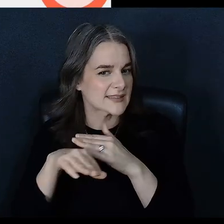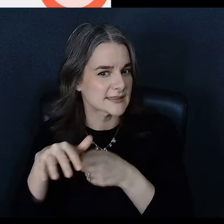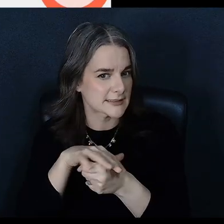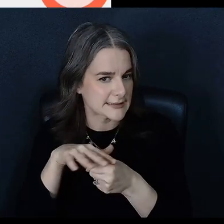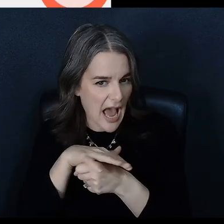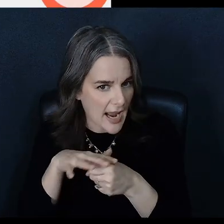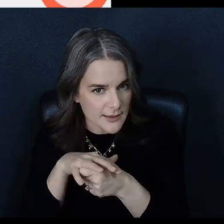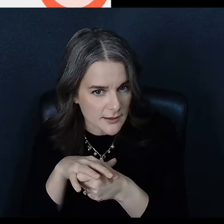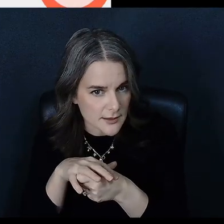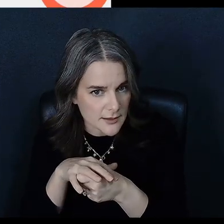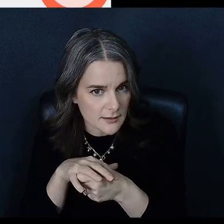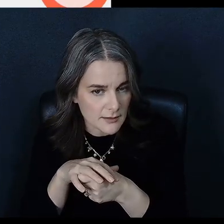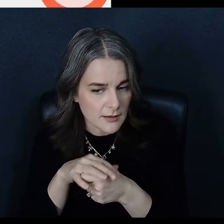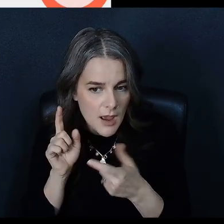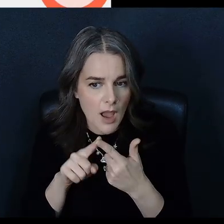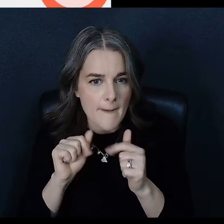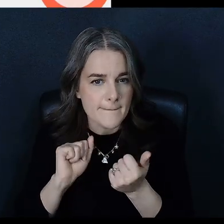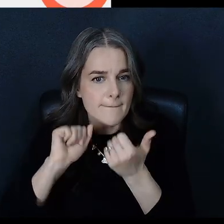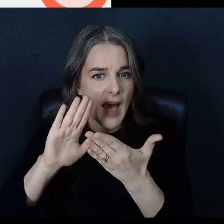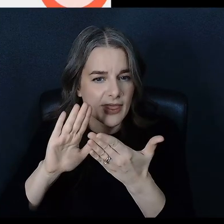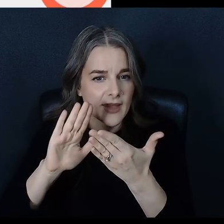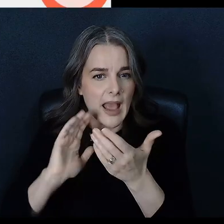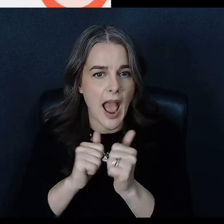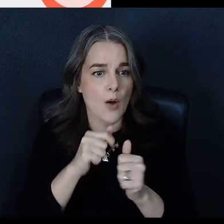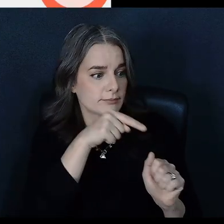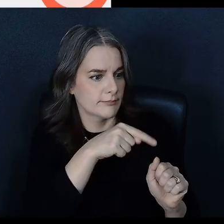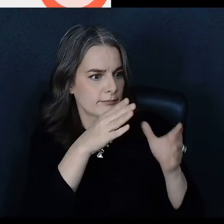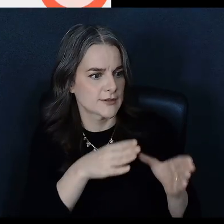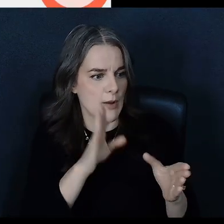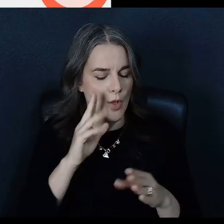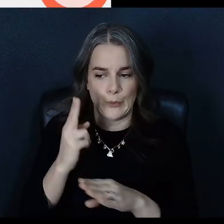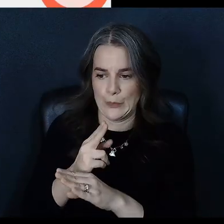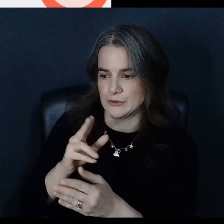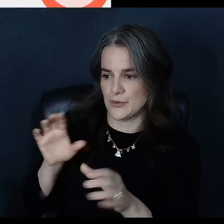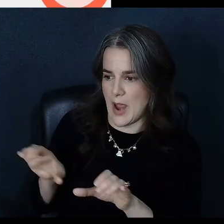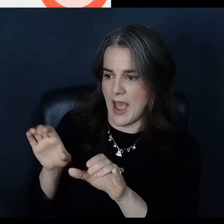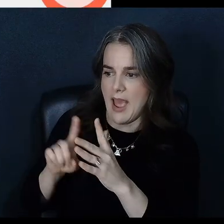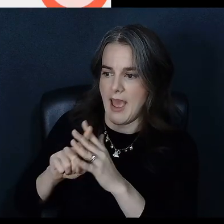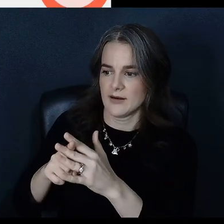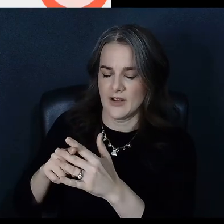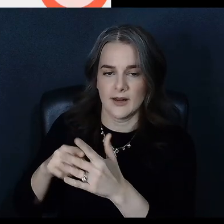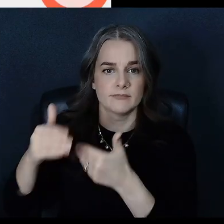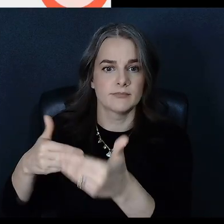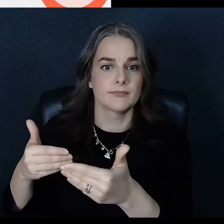How is someone going to use it to activate it? I'm thinking of a person I work with now who's